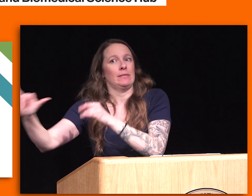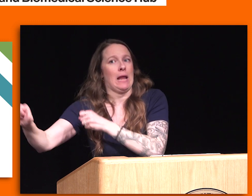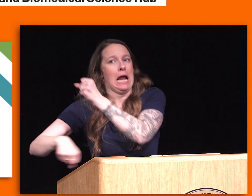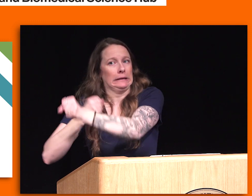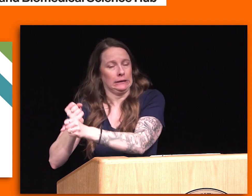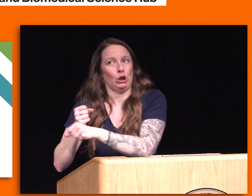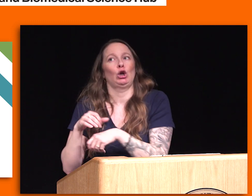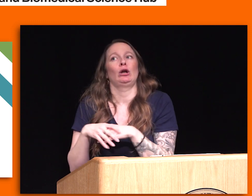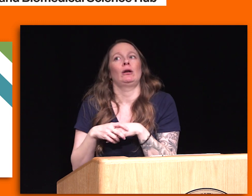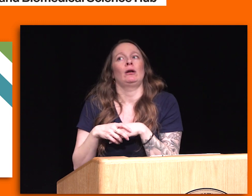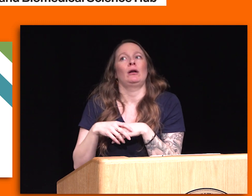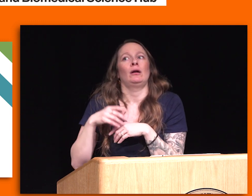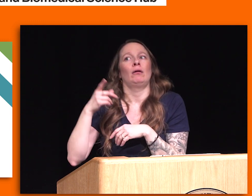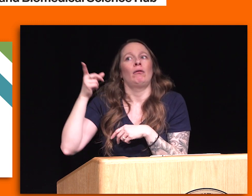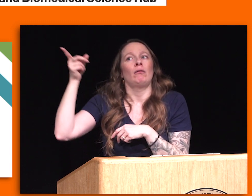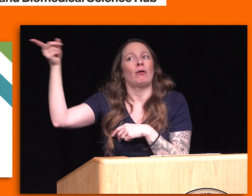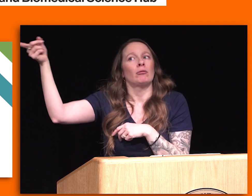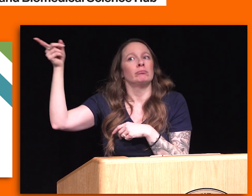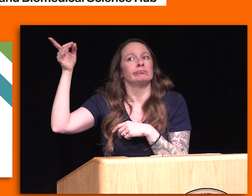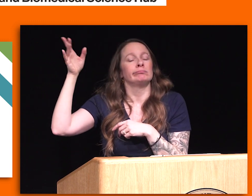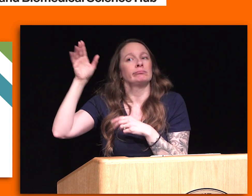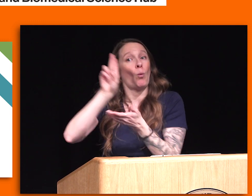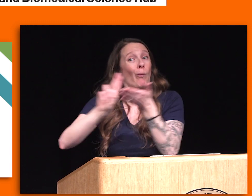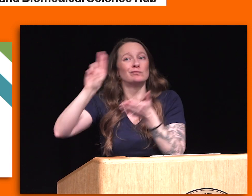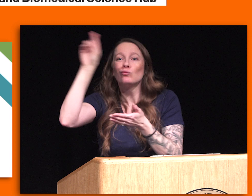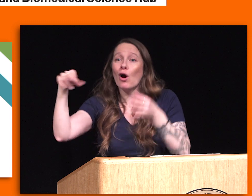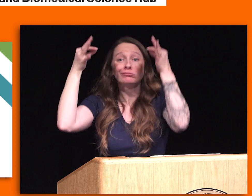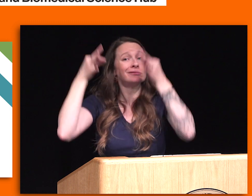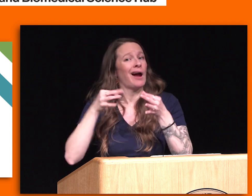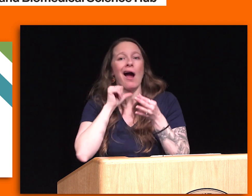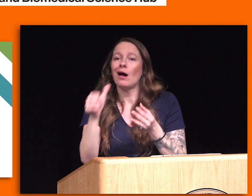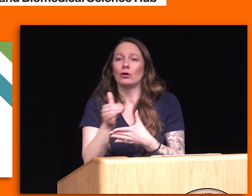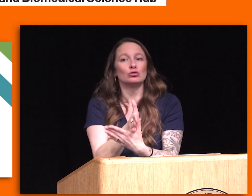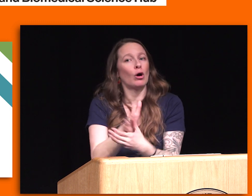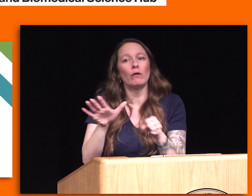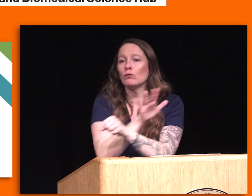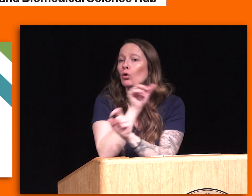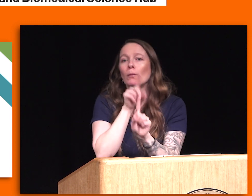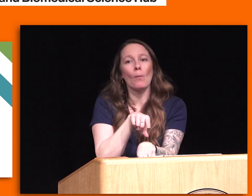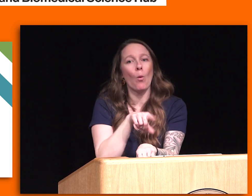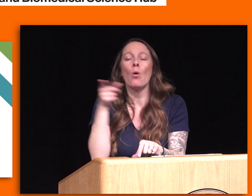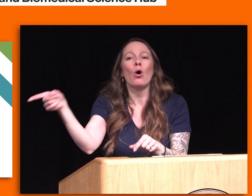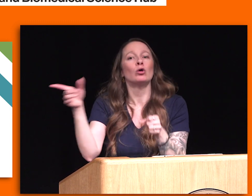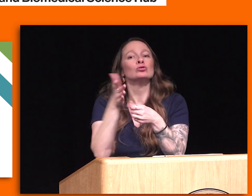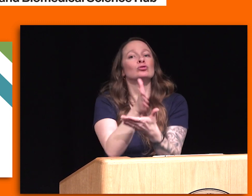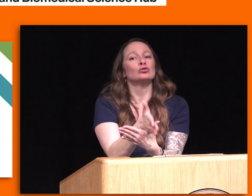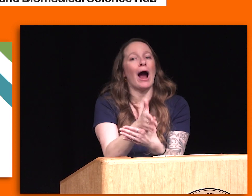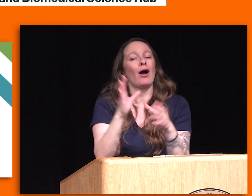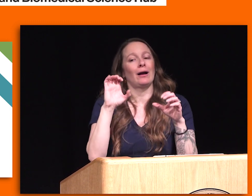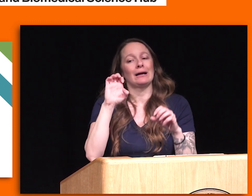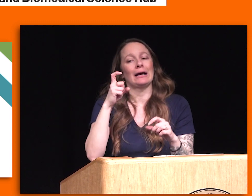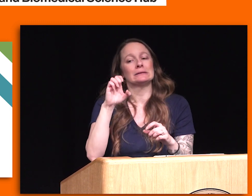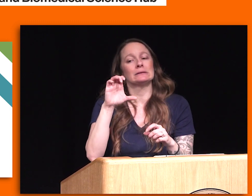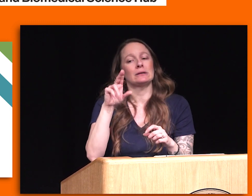They also hosted a town hall at the end of that year when they submitted the report. U of R decided not to share the full report.